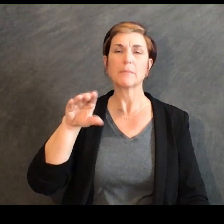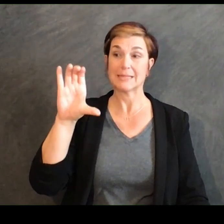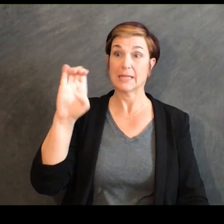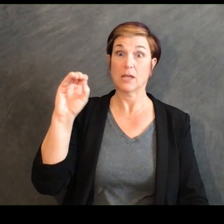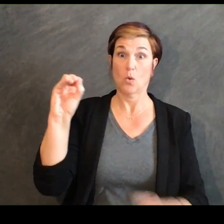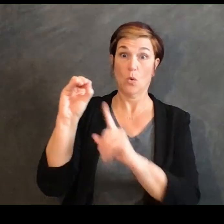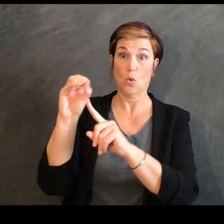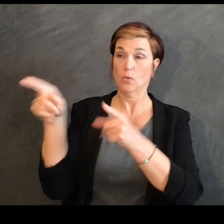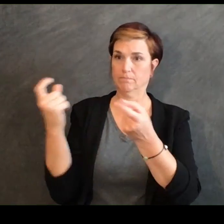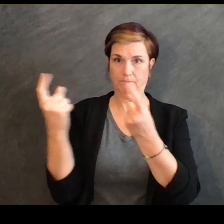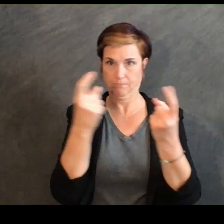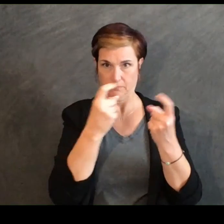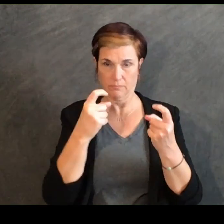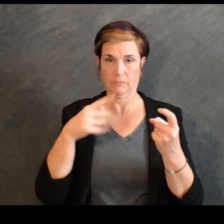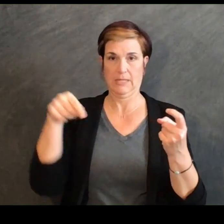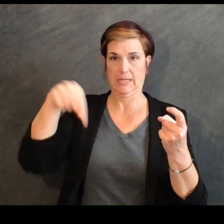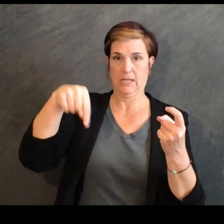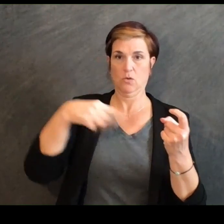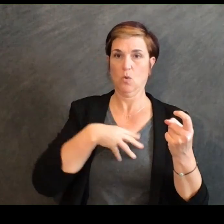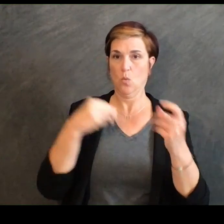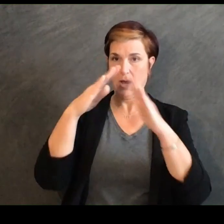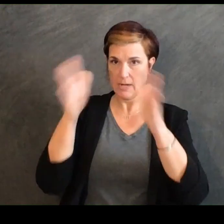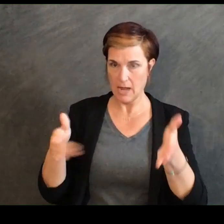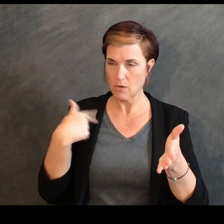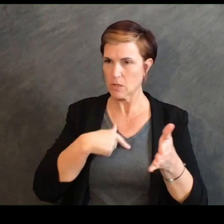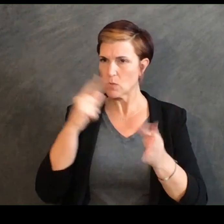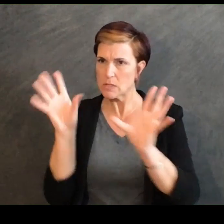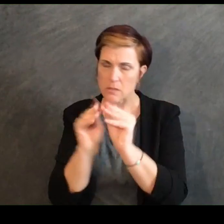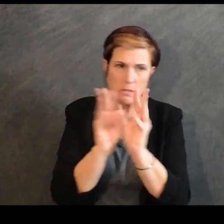immediately begin working on a solution to dramatically increase the